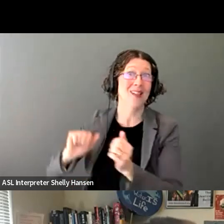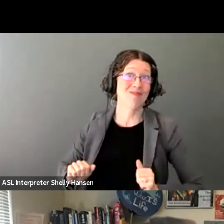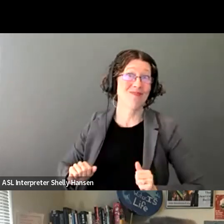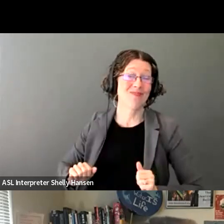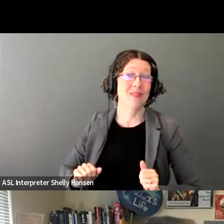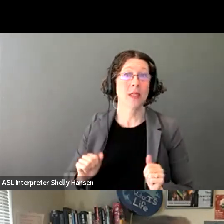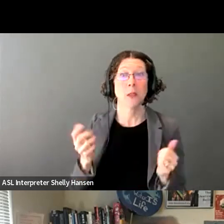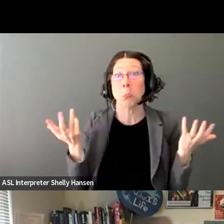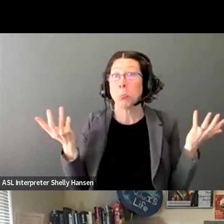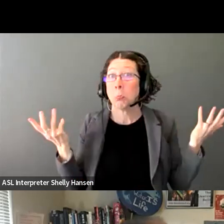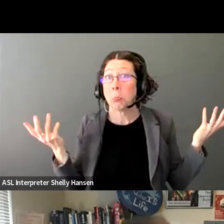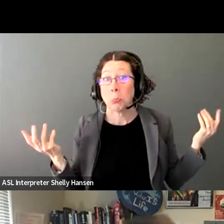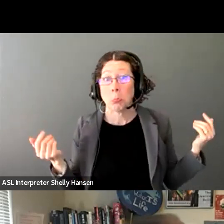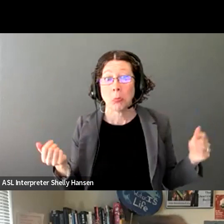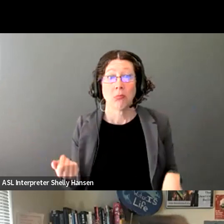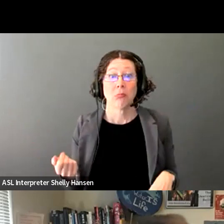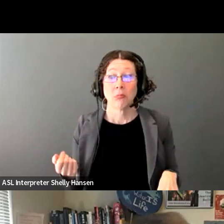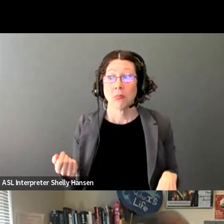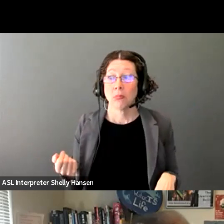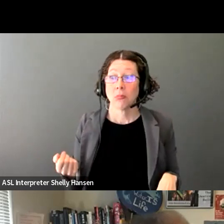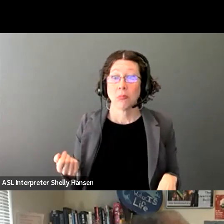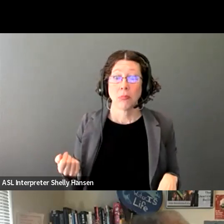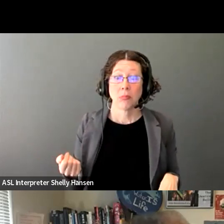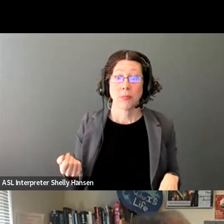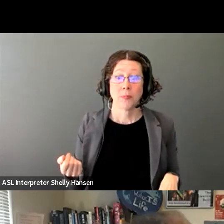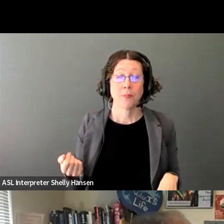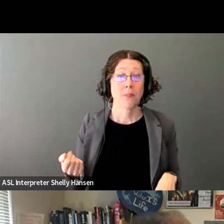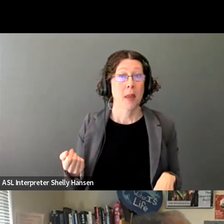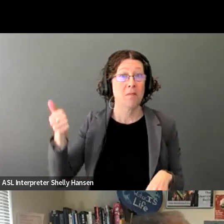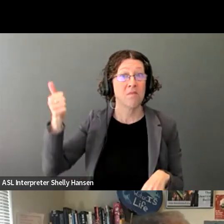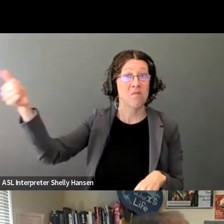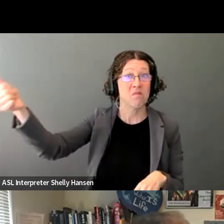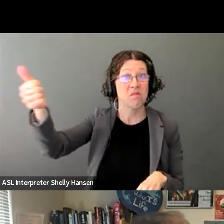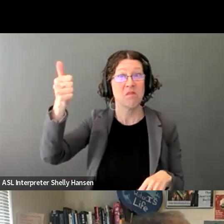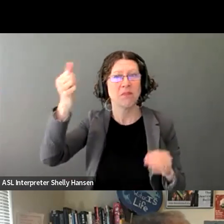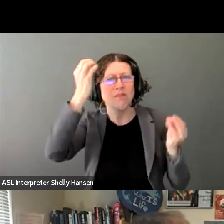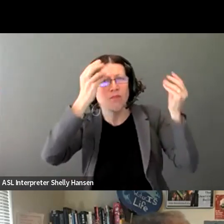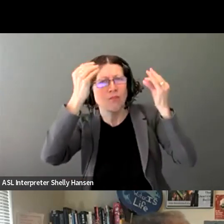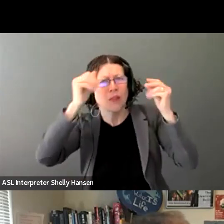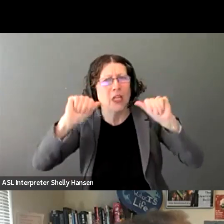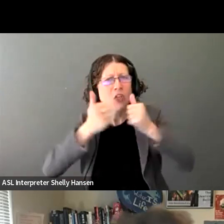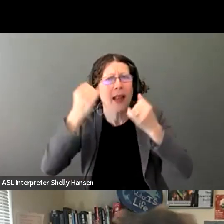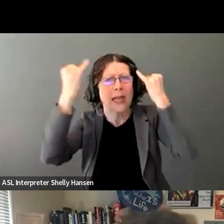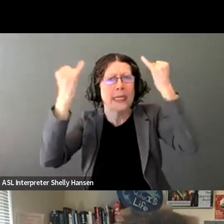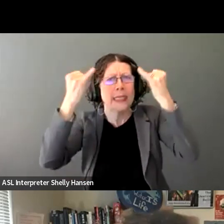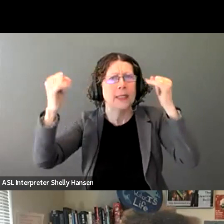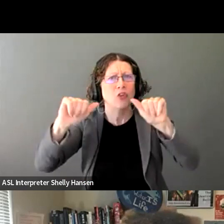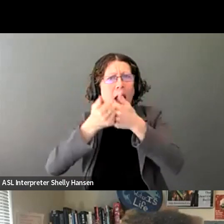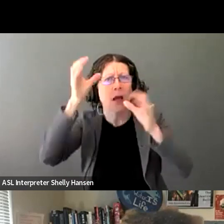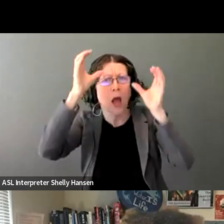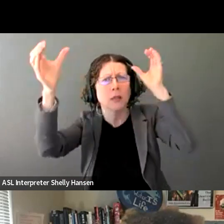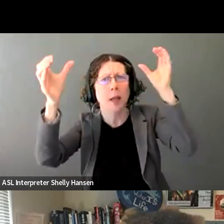Whether through exploring challenging ideas or concept or thinking about things in new